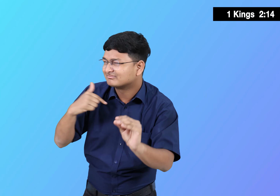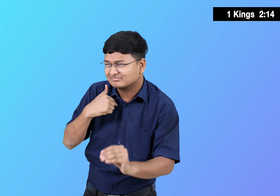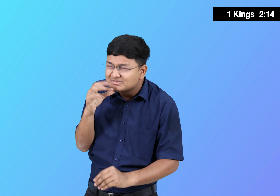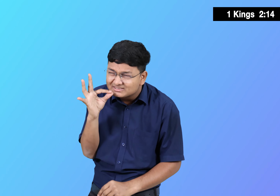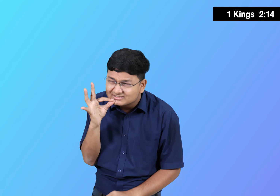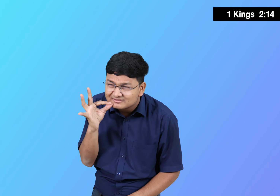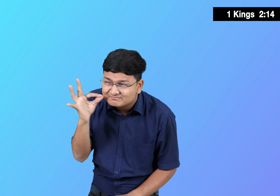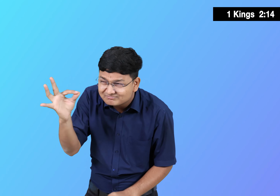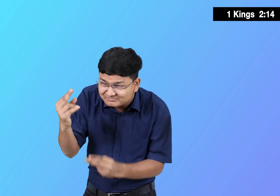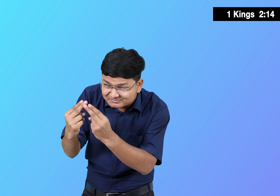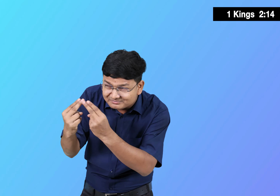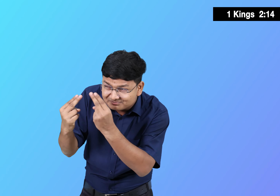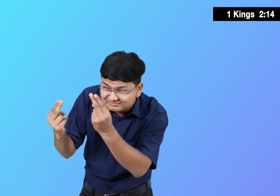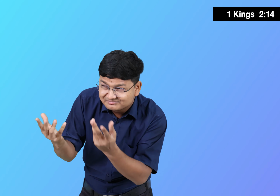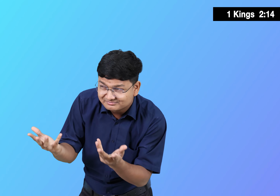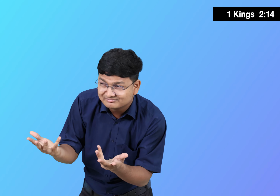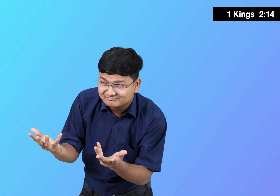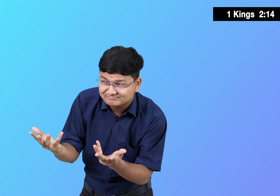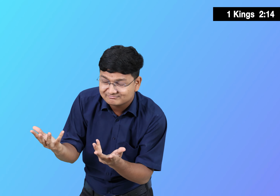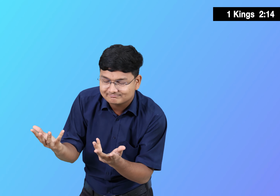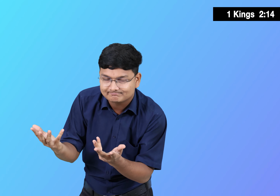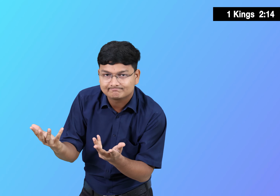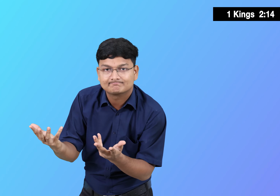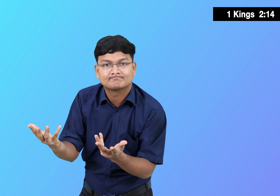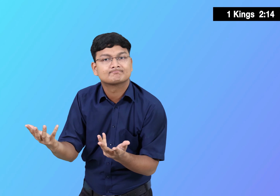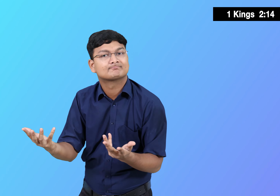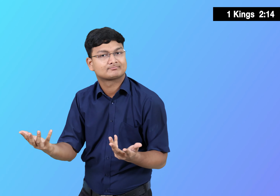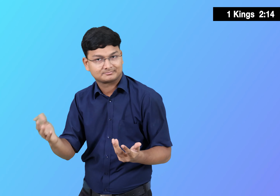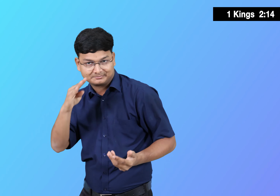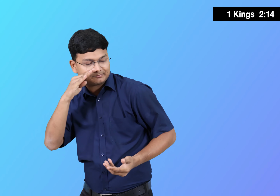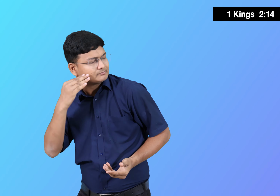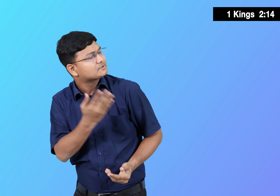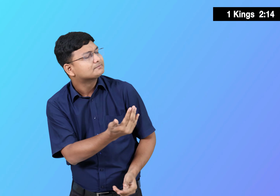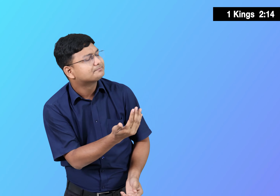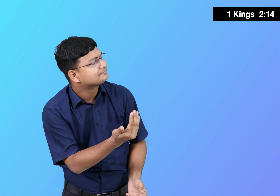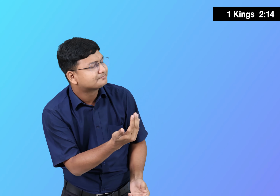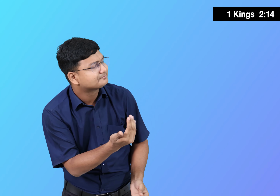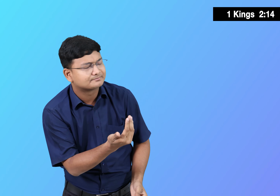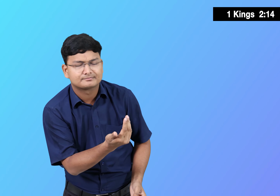I have something to ask you.” Bathsheba said, “Then speak.”